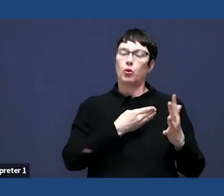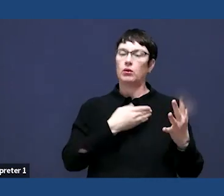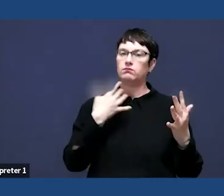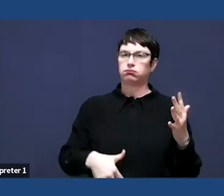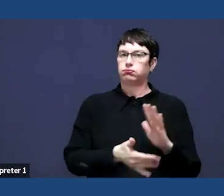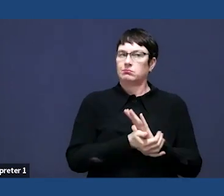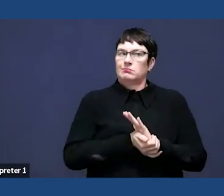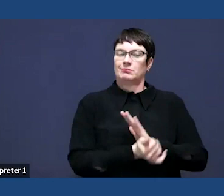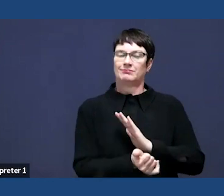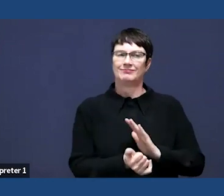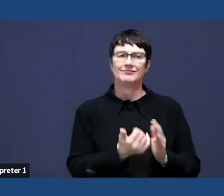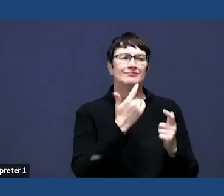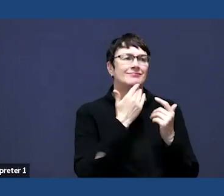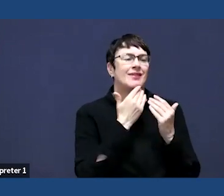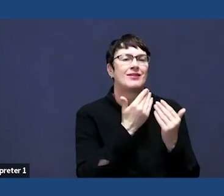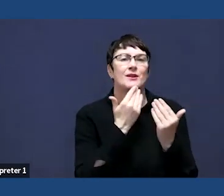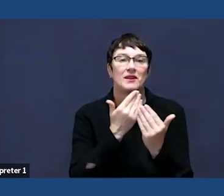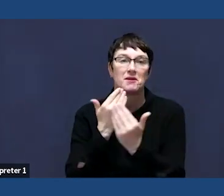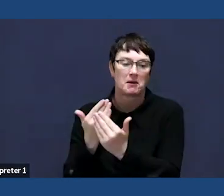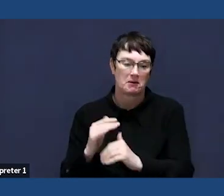Thank you to UNITAR for this meeting.